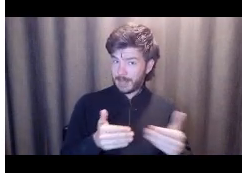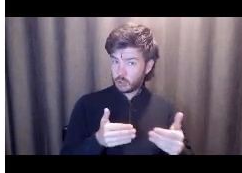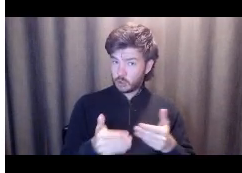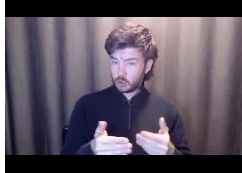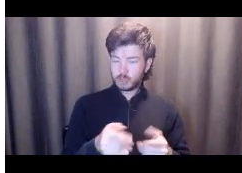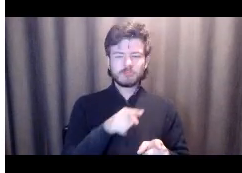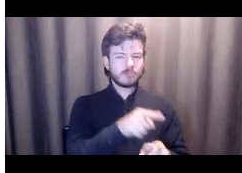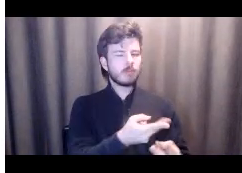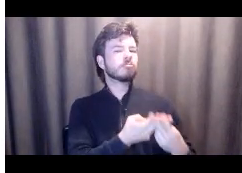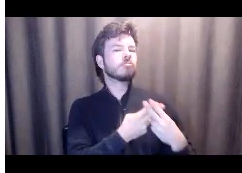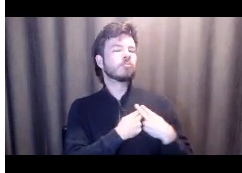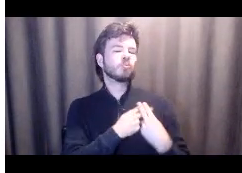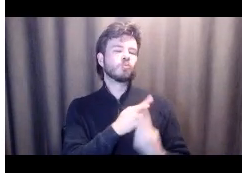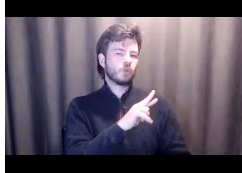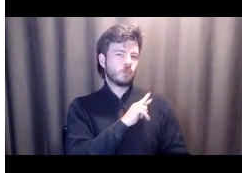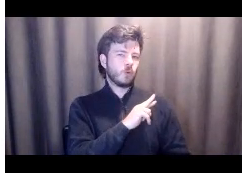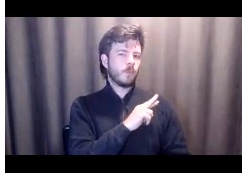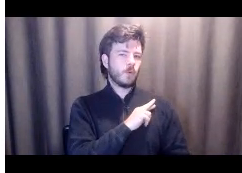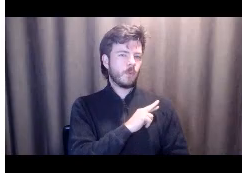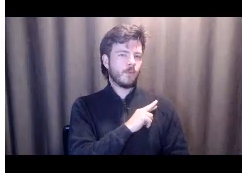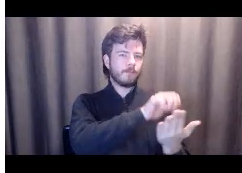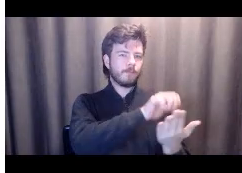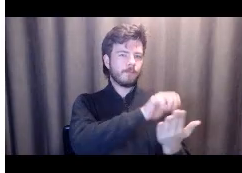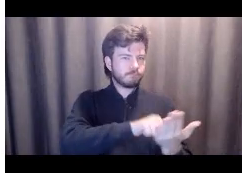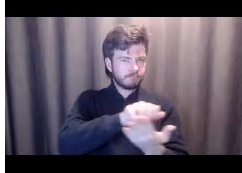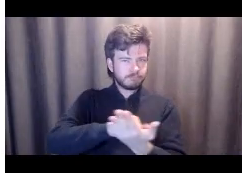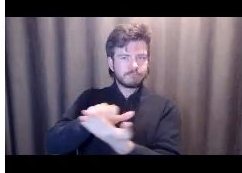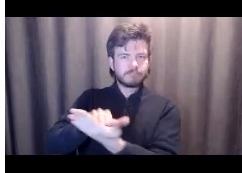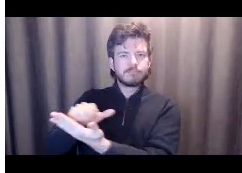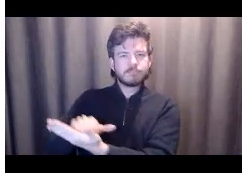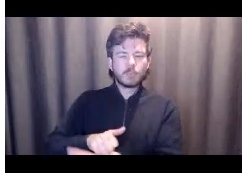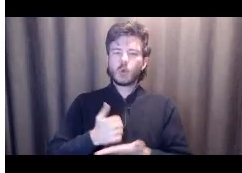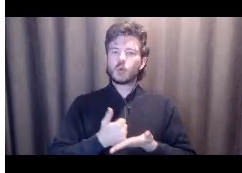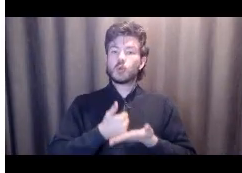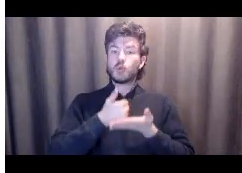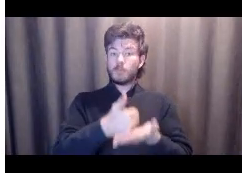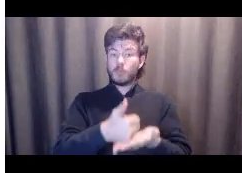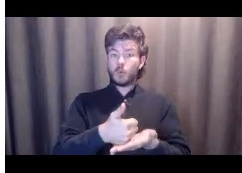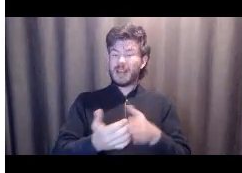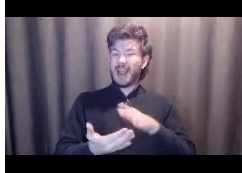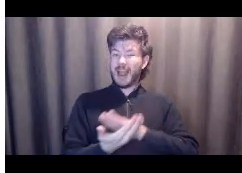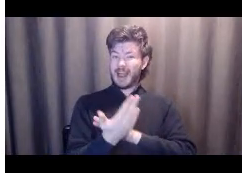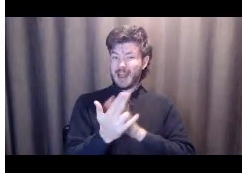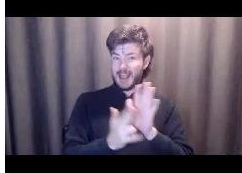their NDIS supports in line with any funding component amounts